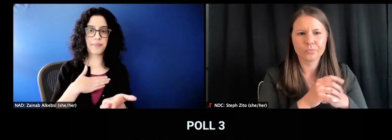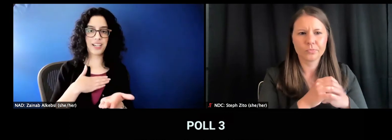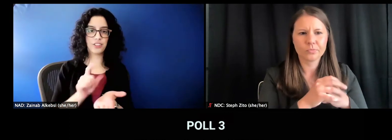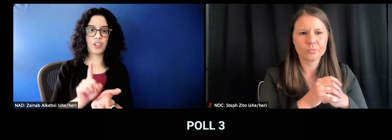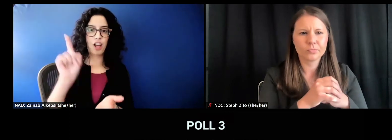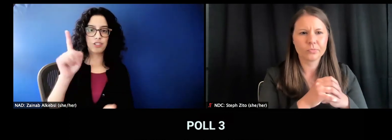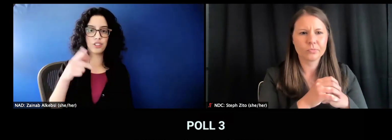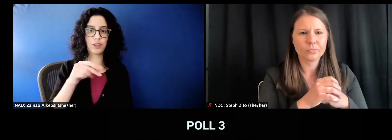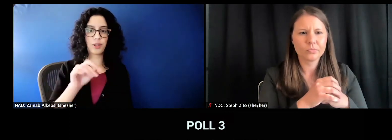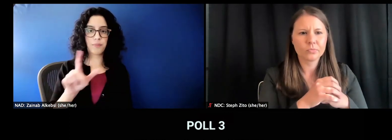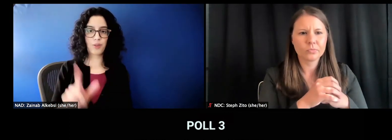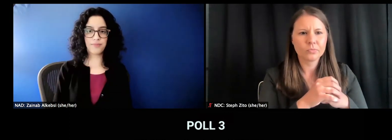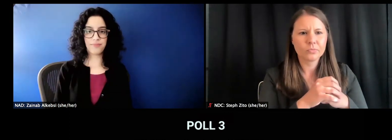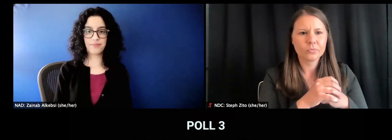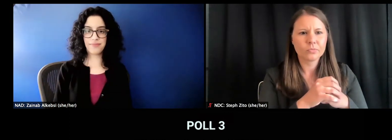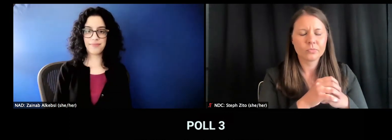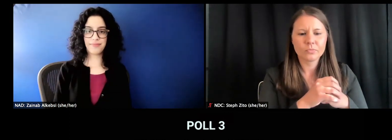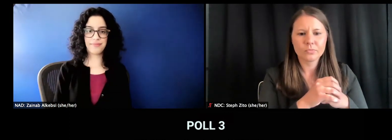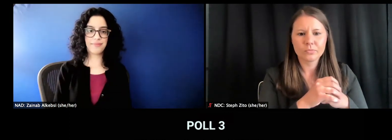We will go ahead and pull the poll up.